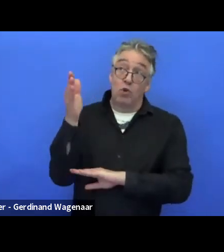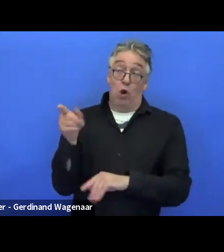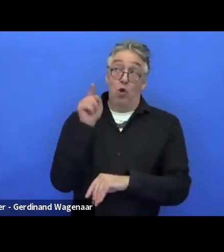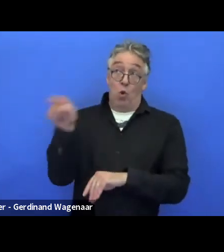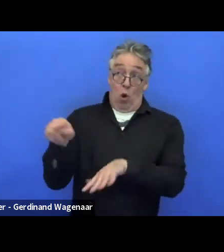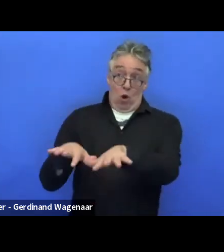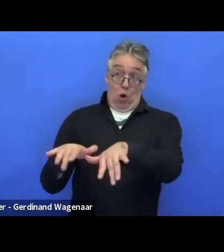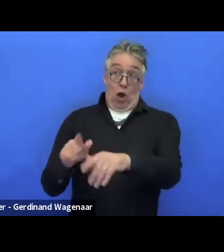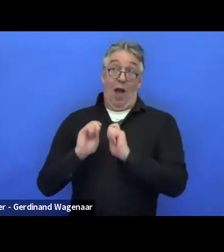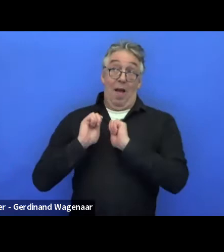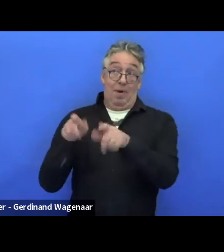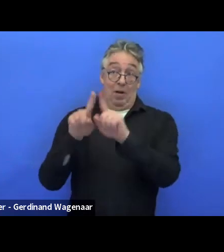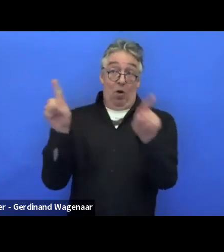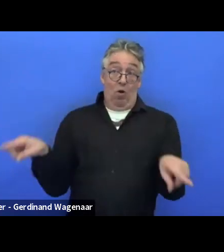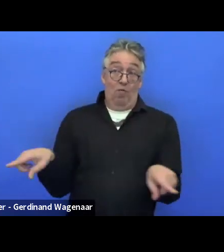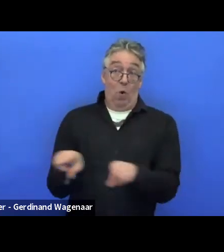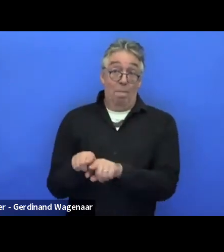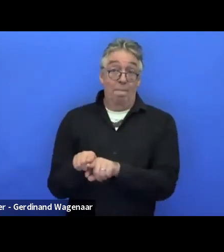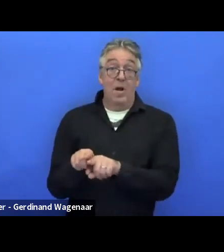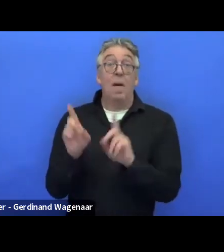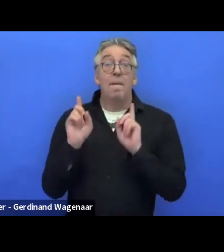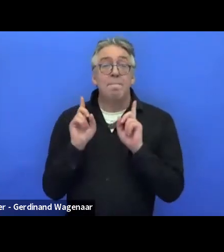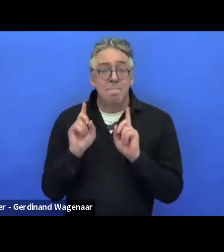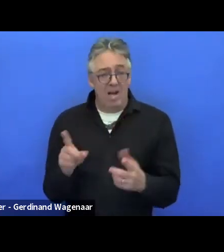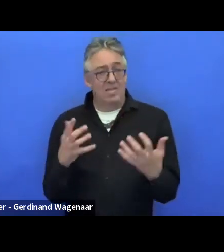with accessibility requirements for visually impaired candidates